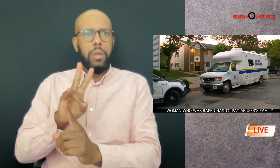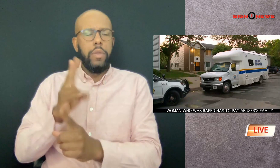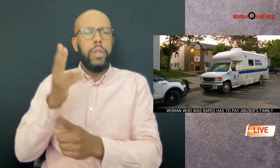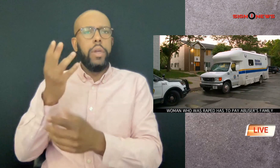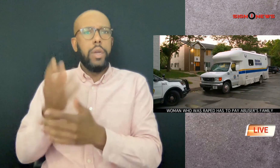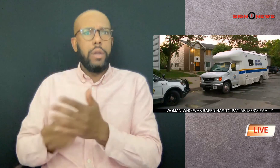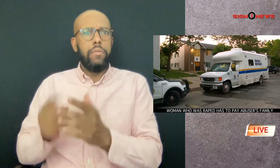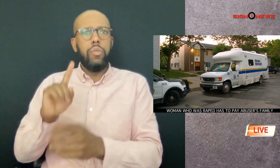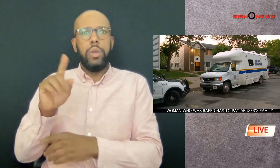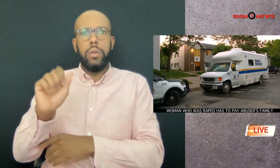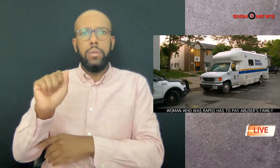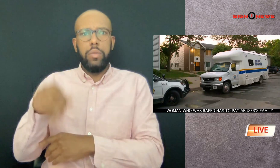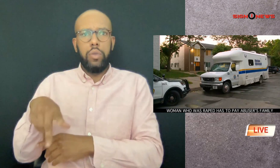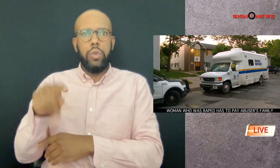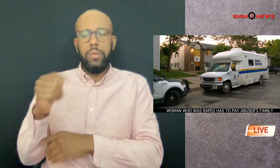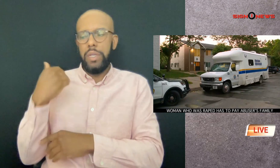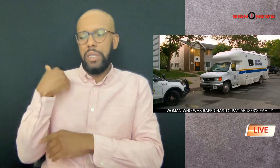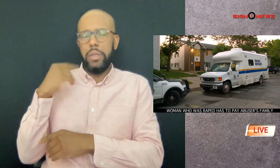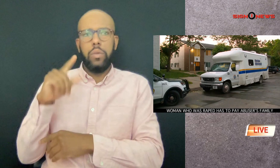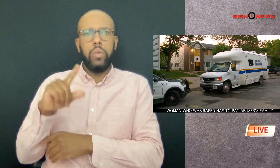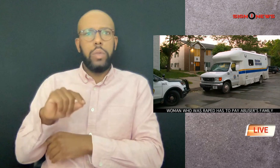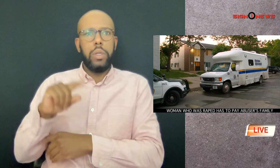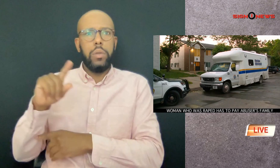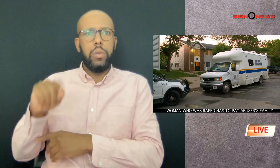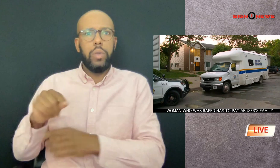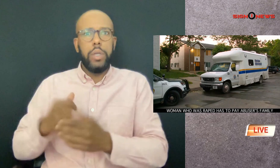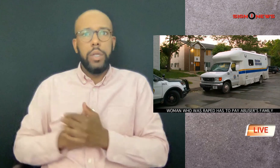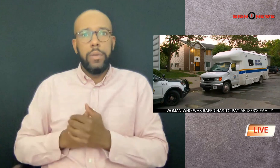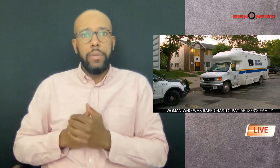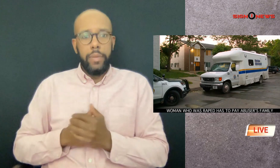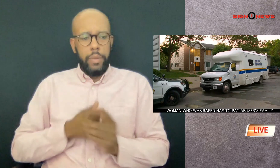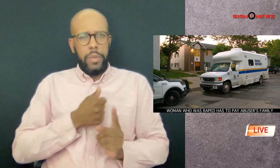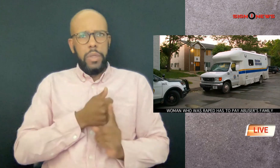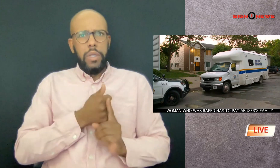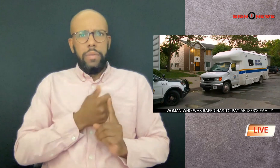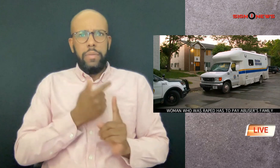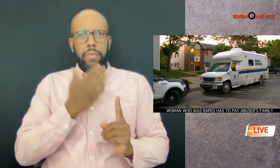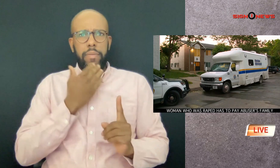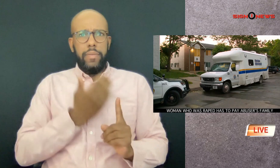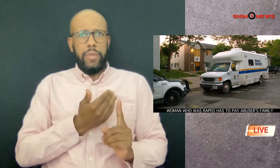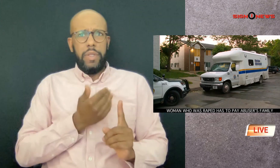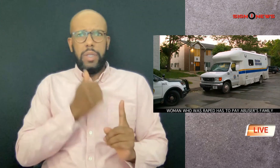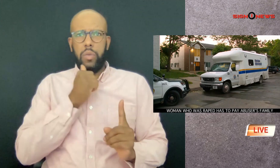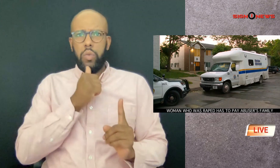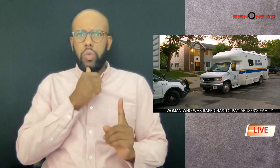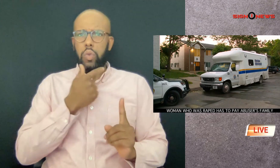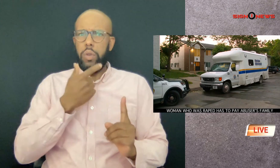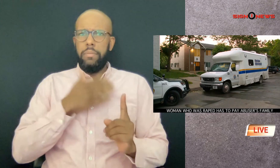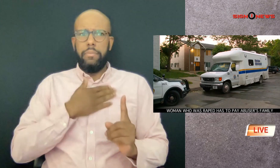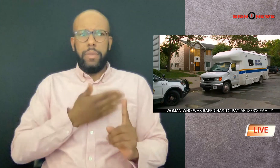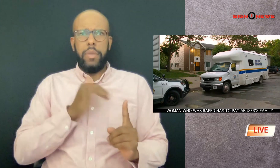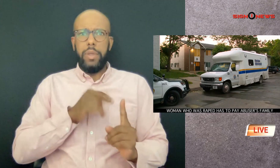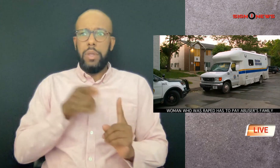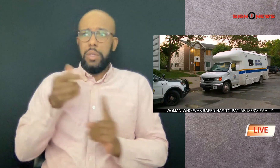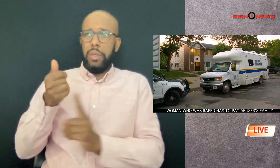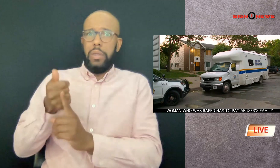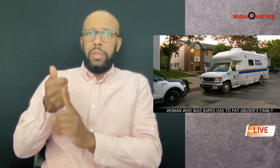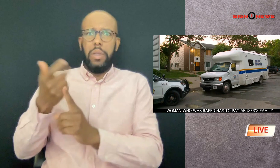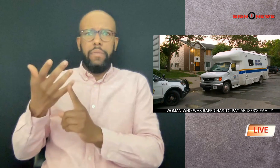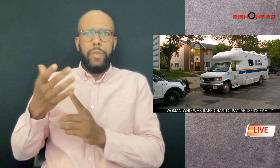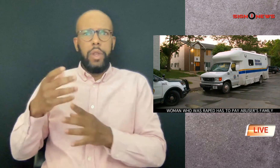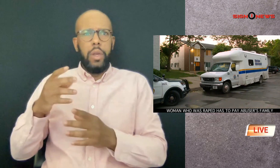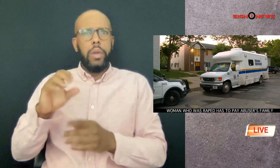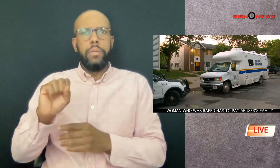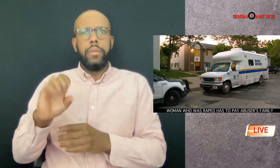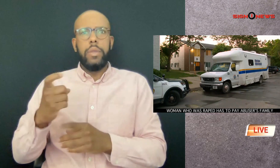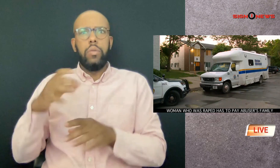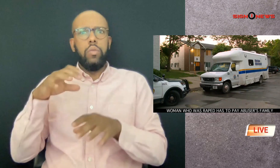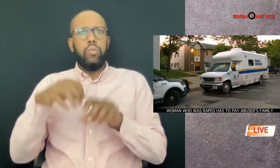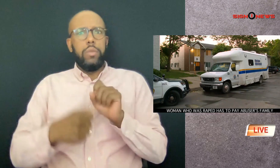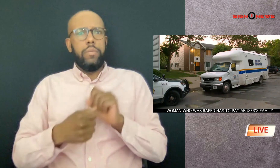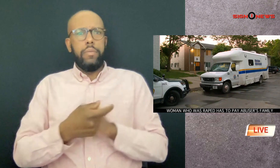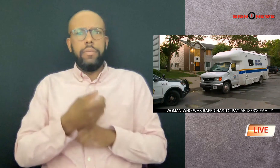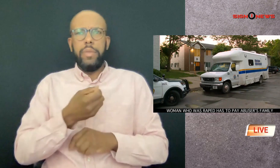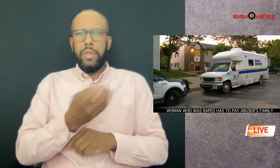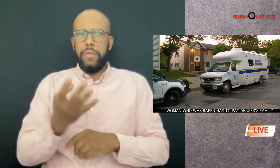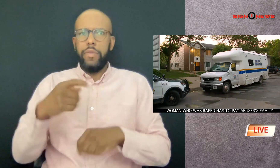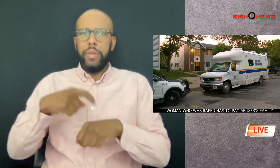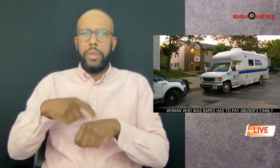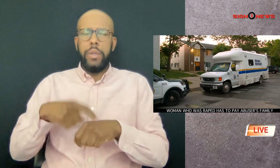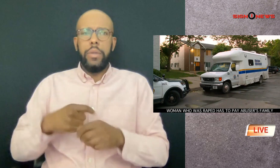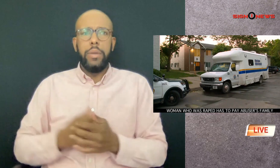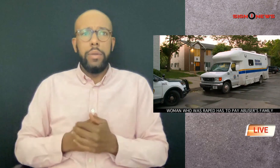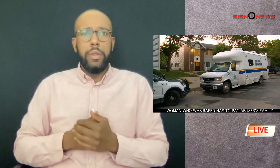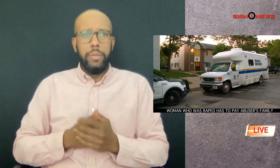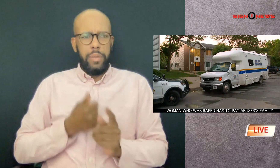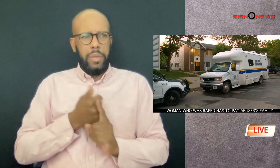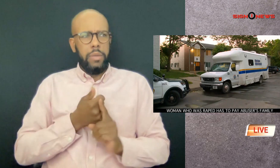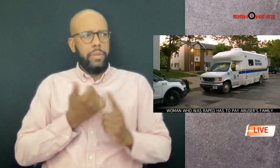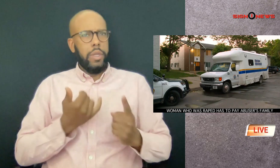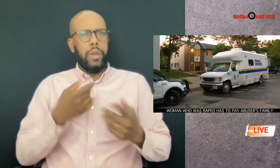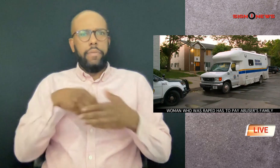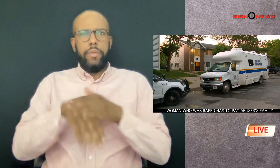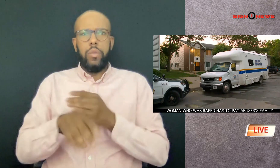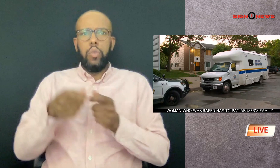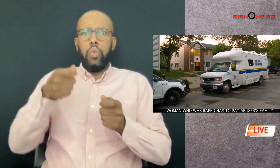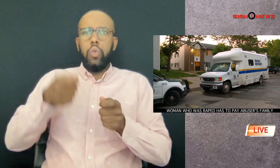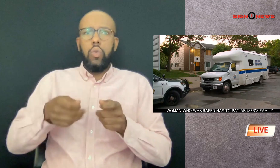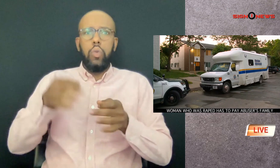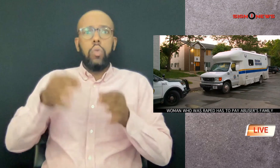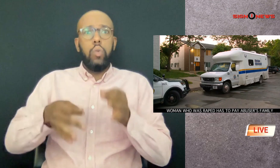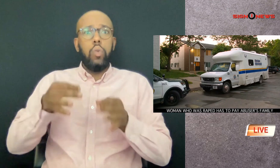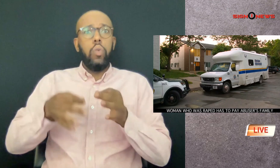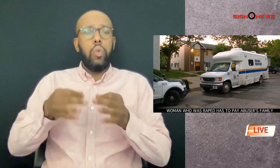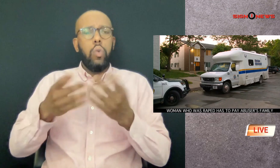inside his apartment in 2020 where she says he raped her multiple times